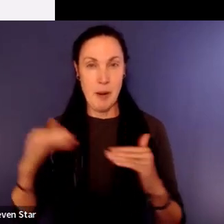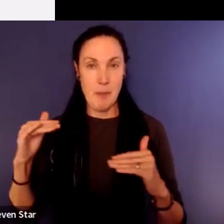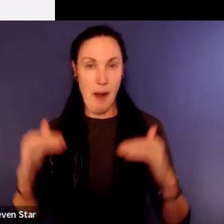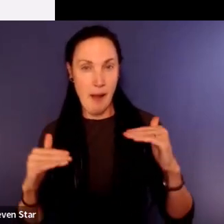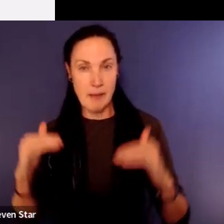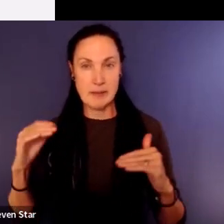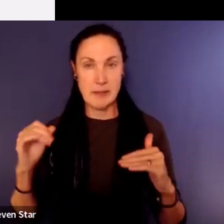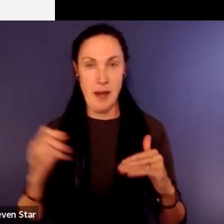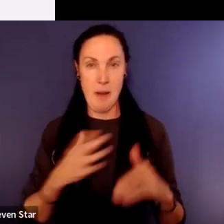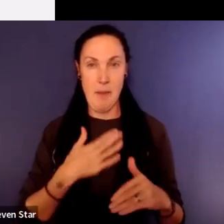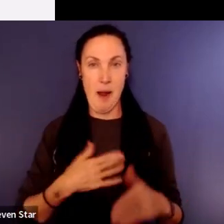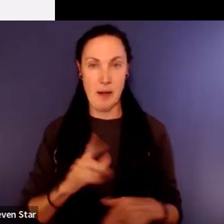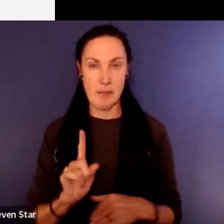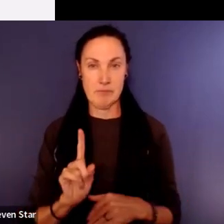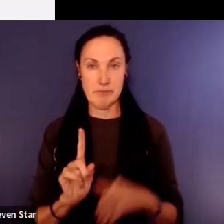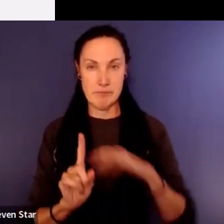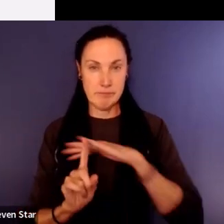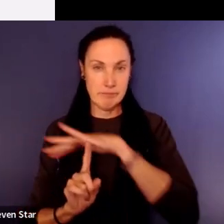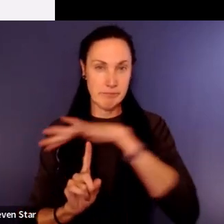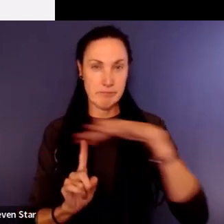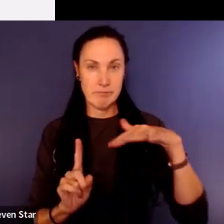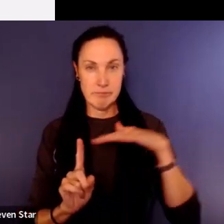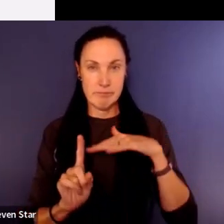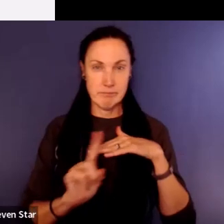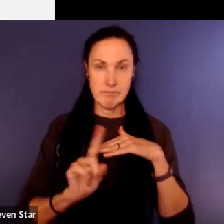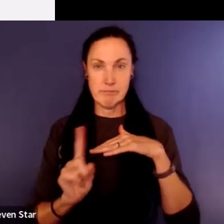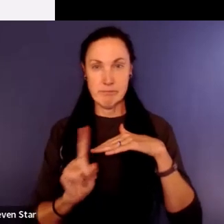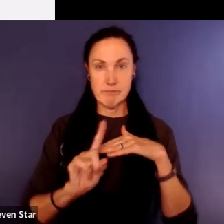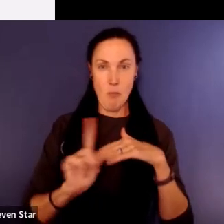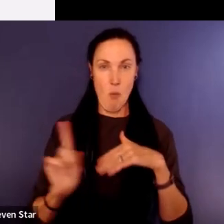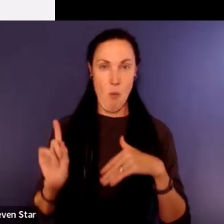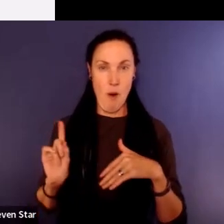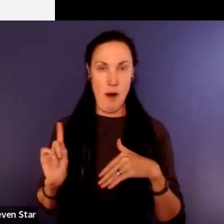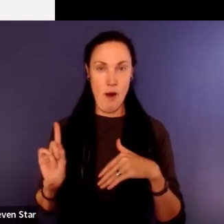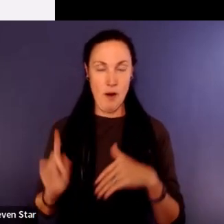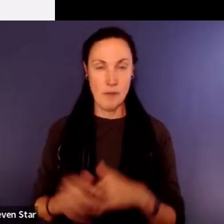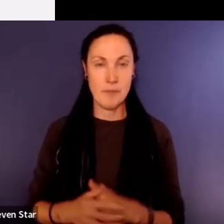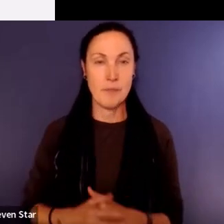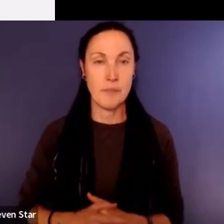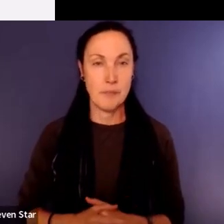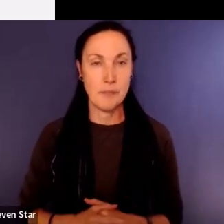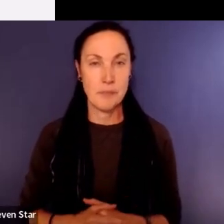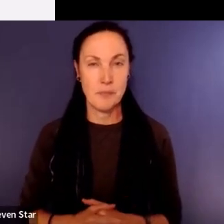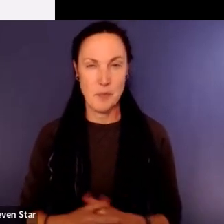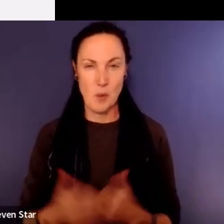What we're trying to do is determine if there is a primary sensory channel the child is using or if